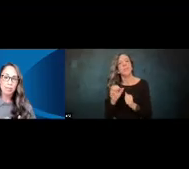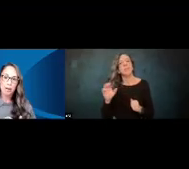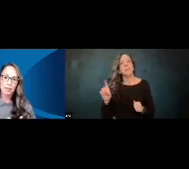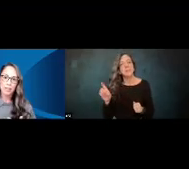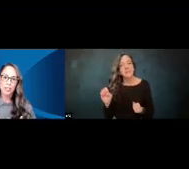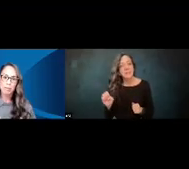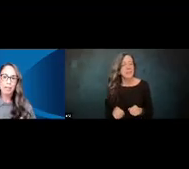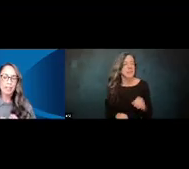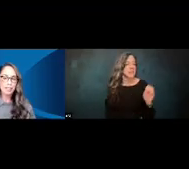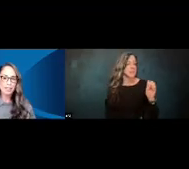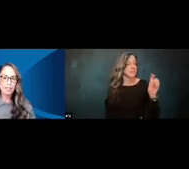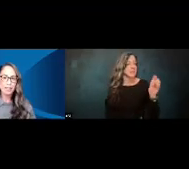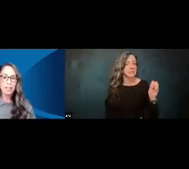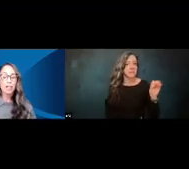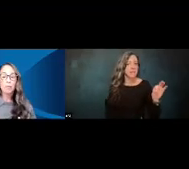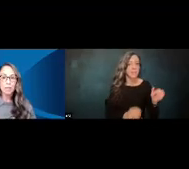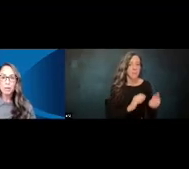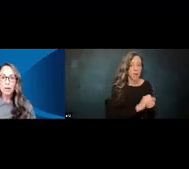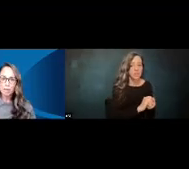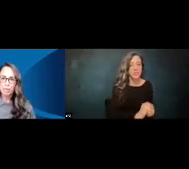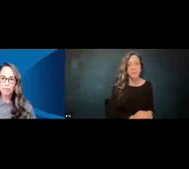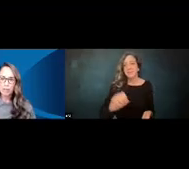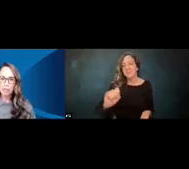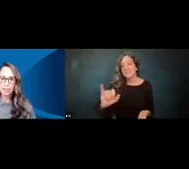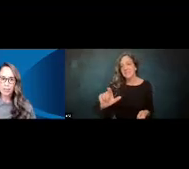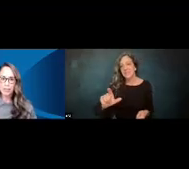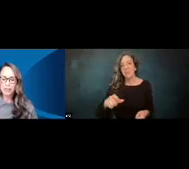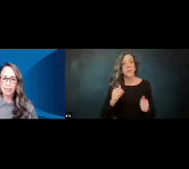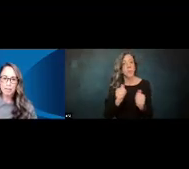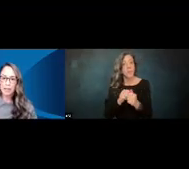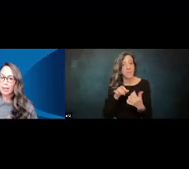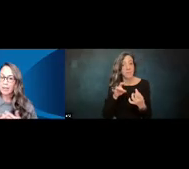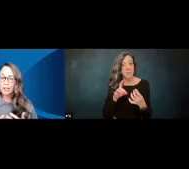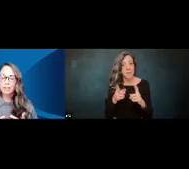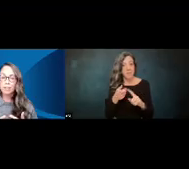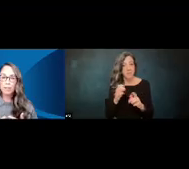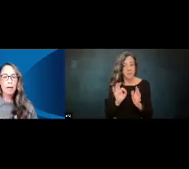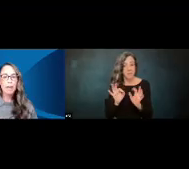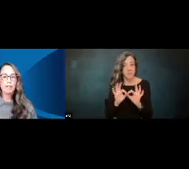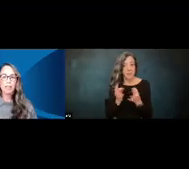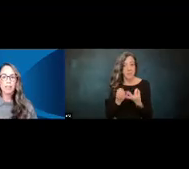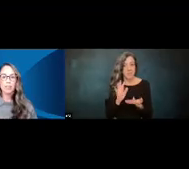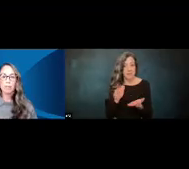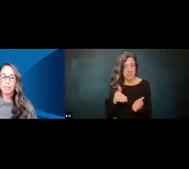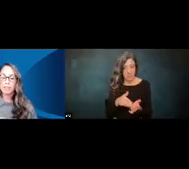seeds of partnership and sill with feedback from family centers. That early feedback and discussion